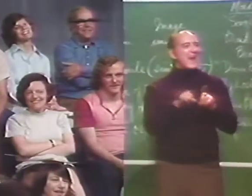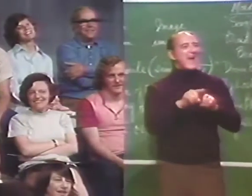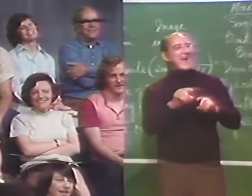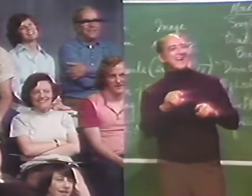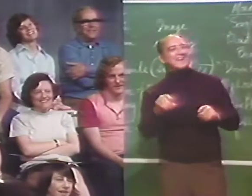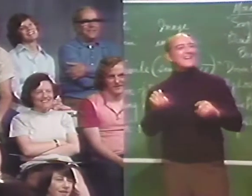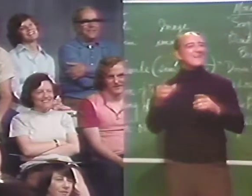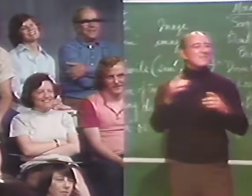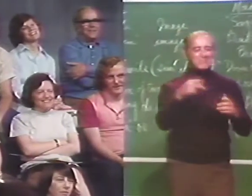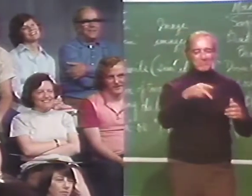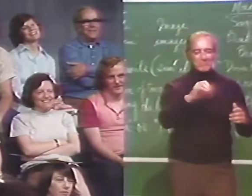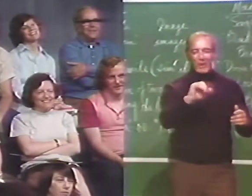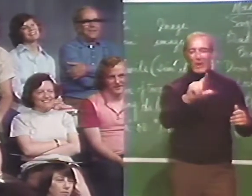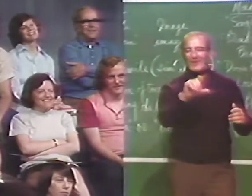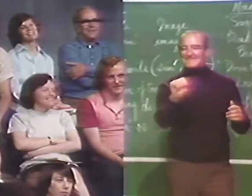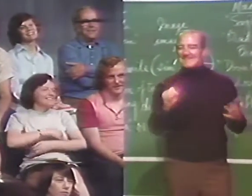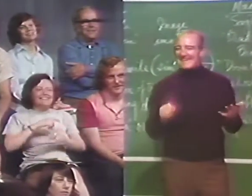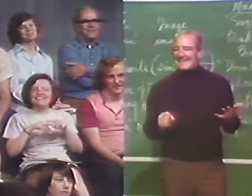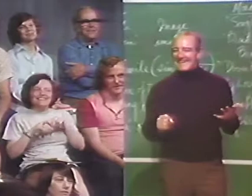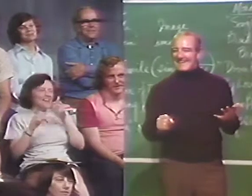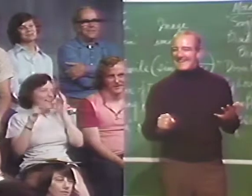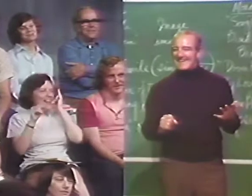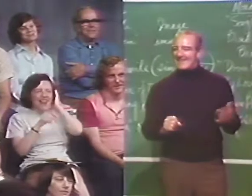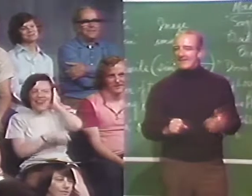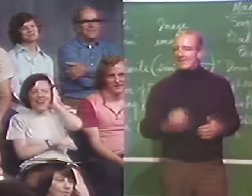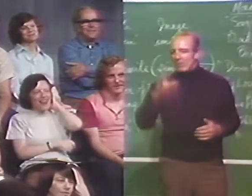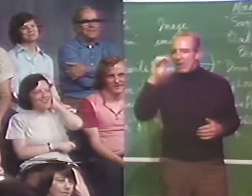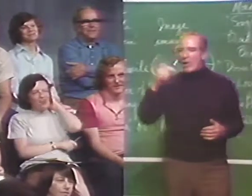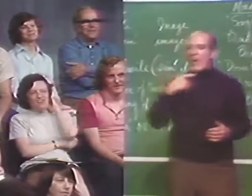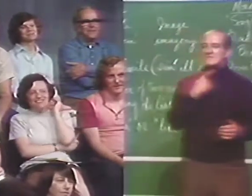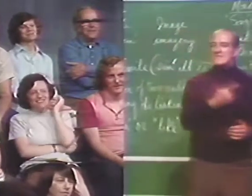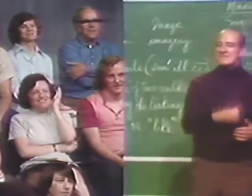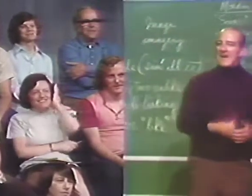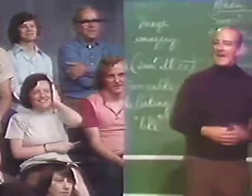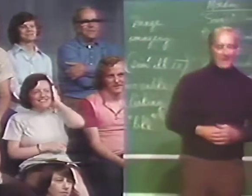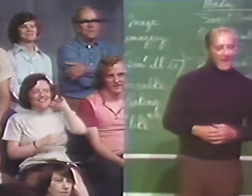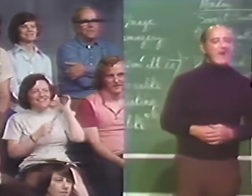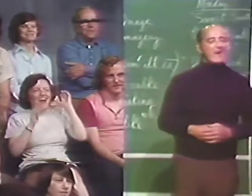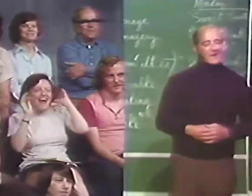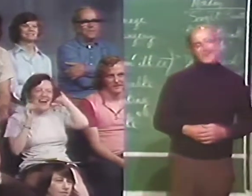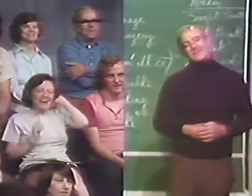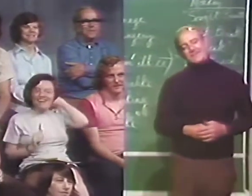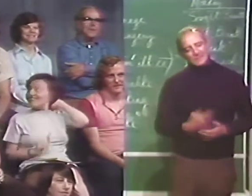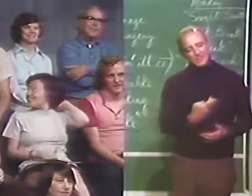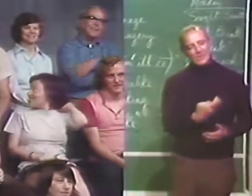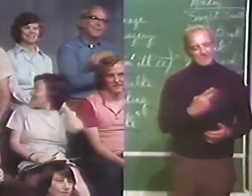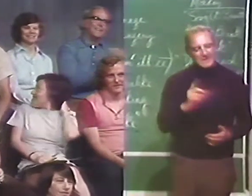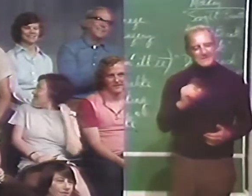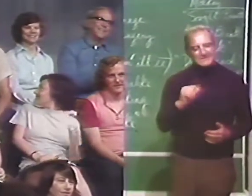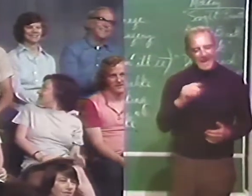"YOUR TEETH ARE LIKE PEARLS." YEAH. BOY--WHAT DOES HE SAY?